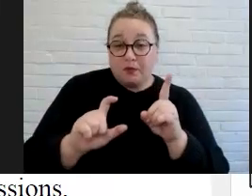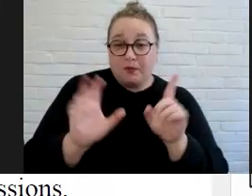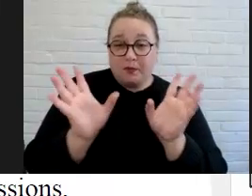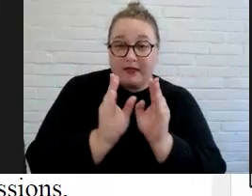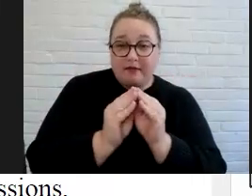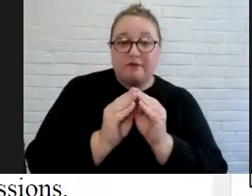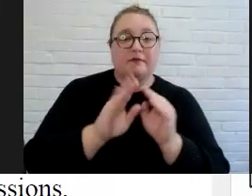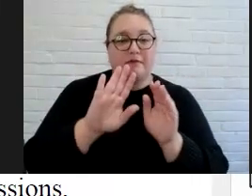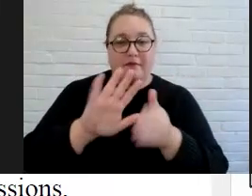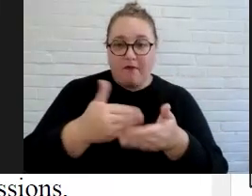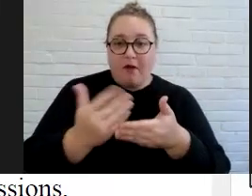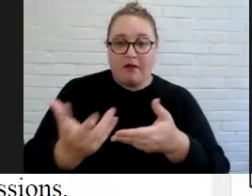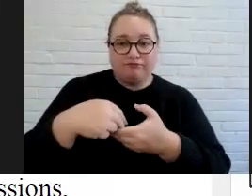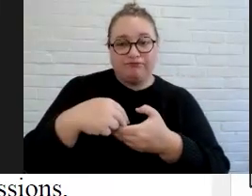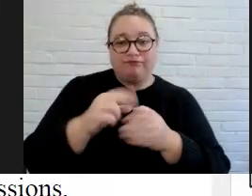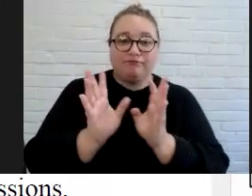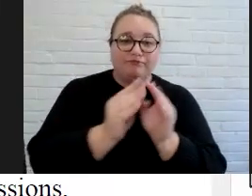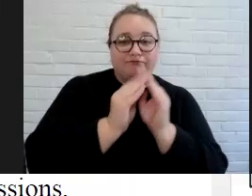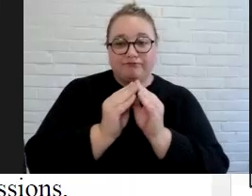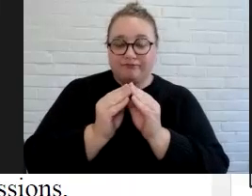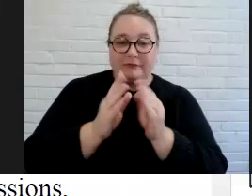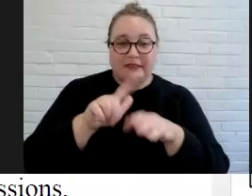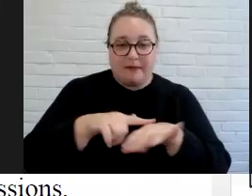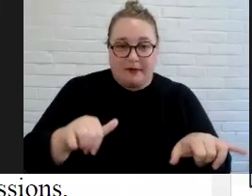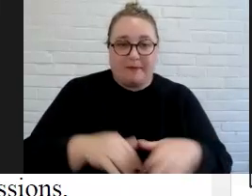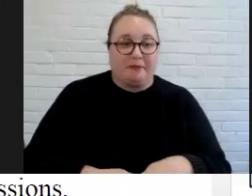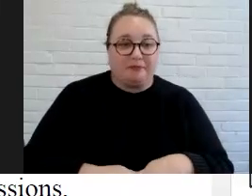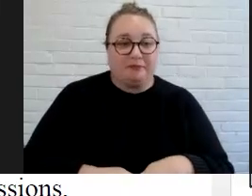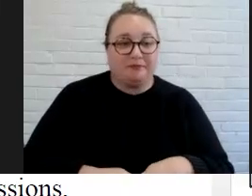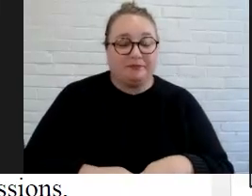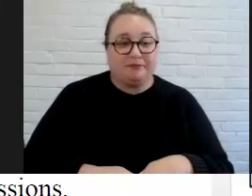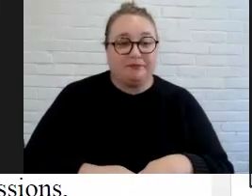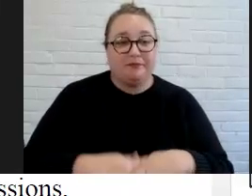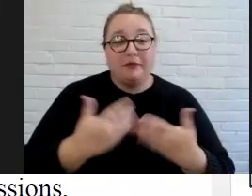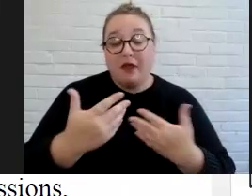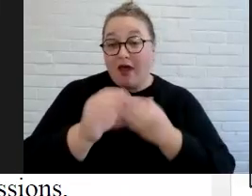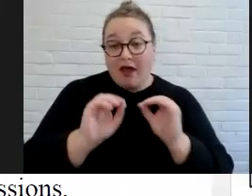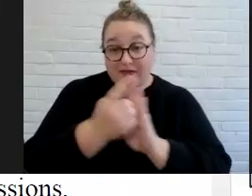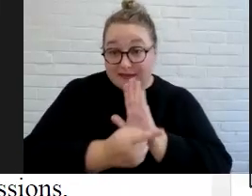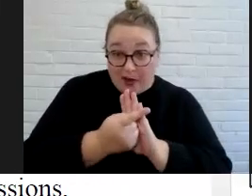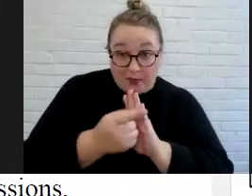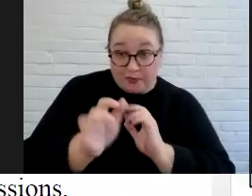Even doing, an office hour, counts as direct instruction.